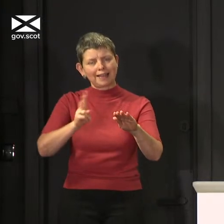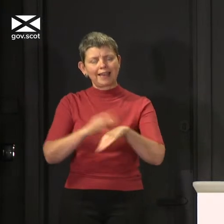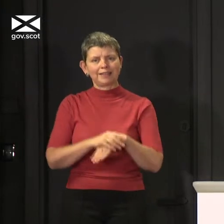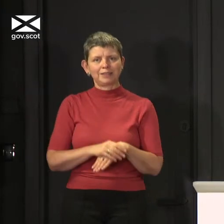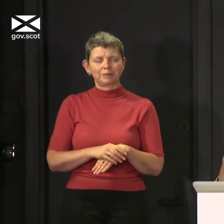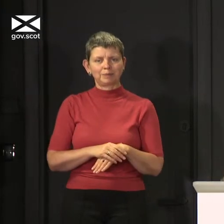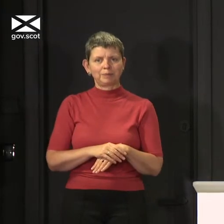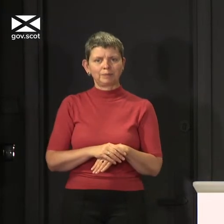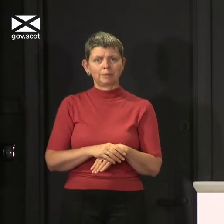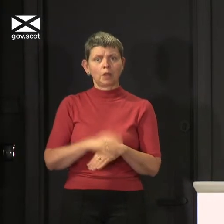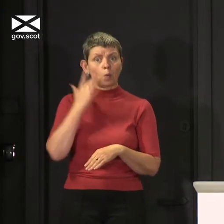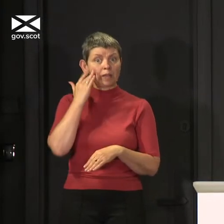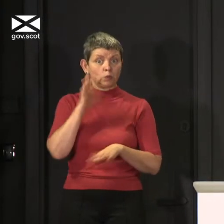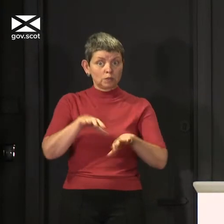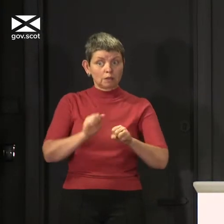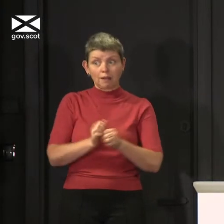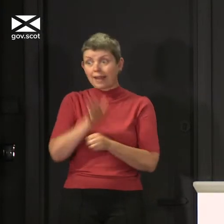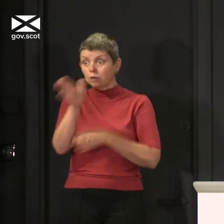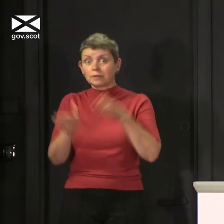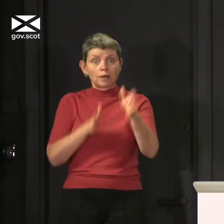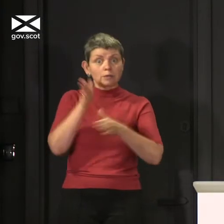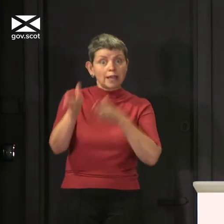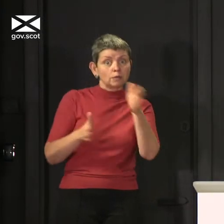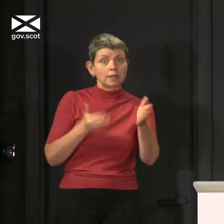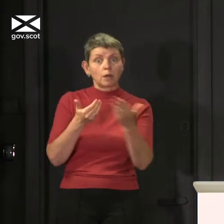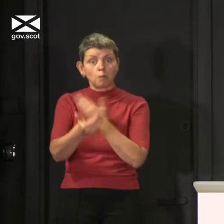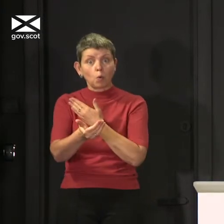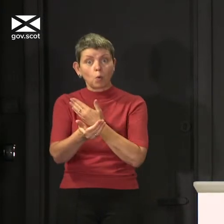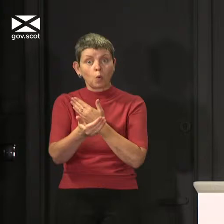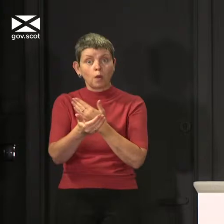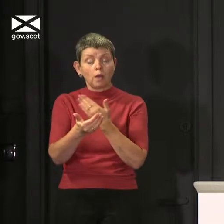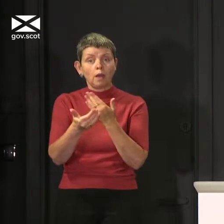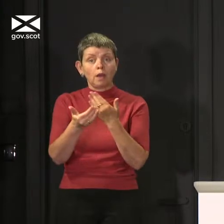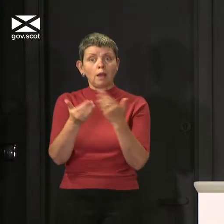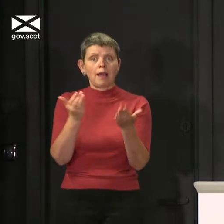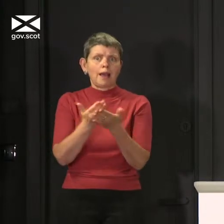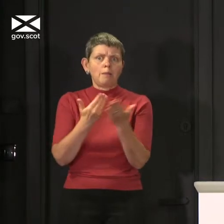As you start to go out and about a bit more, and introduce more normality, not complete